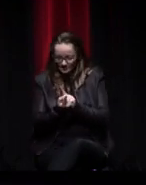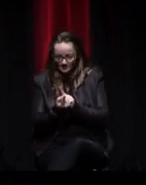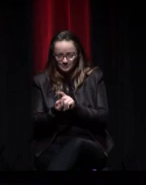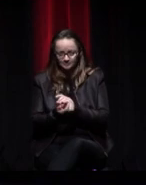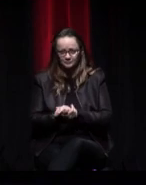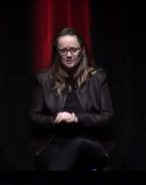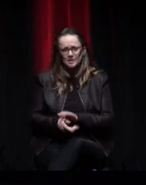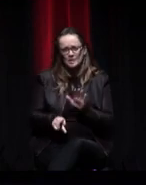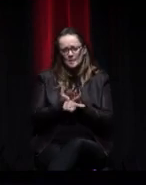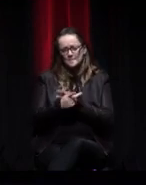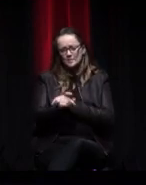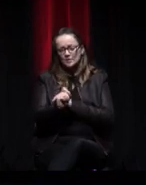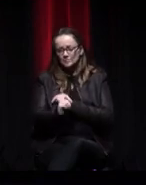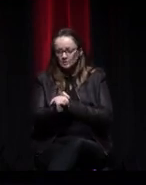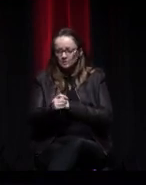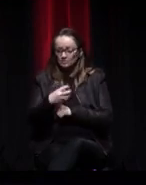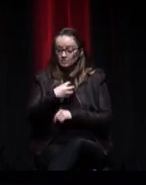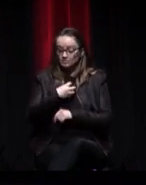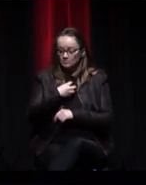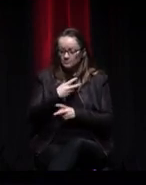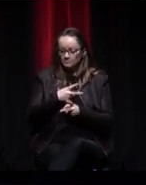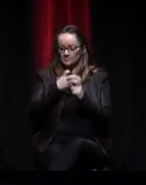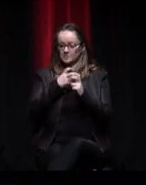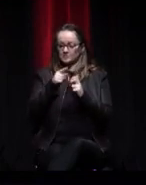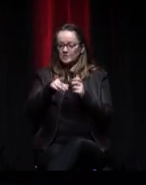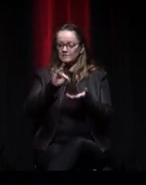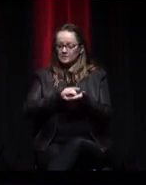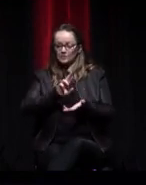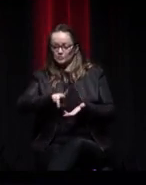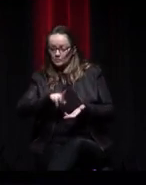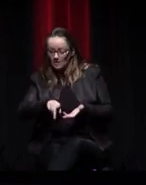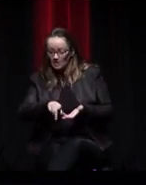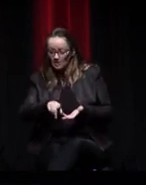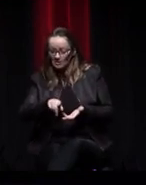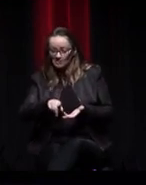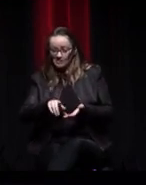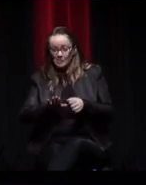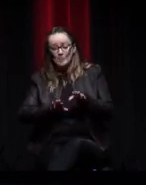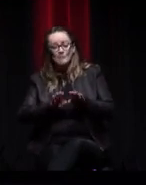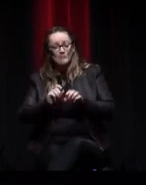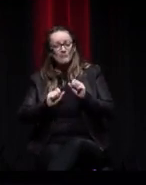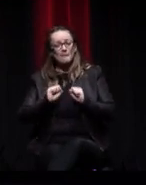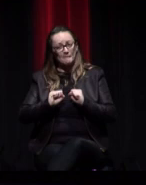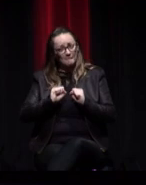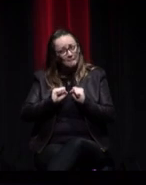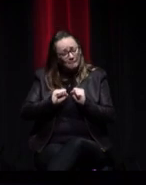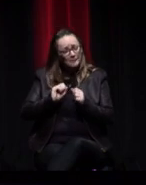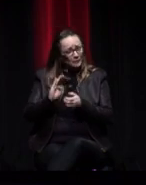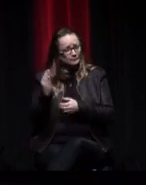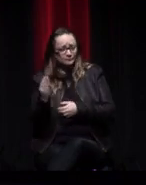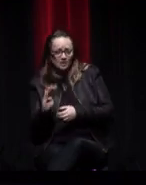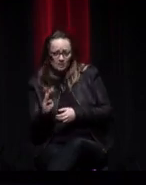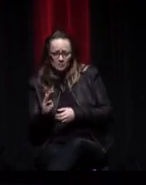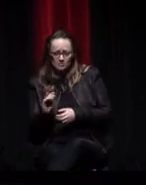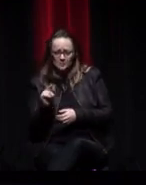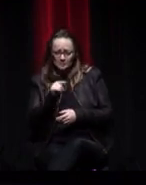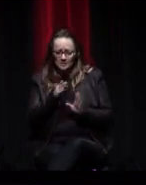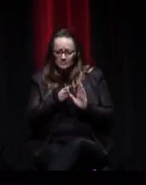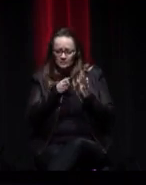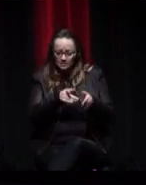The very notion of truth is treacherous. To this respect, in the same text of Hannah Arendt,